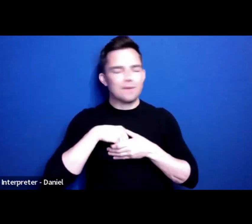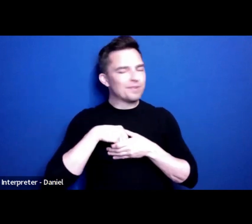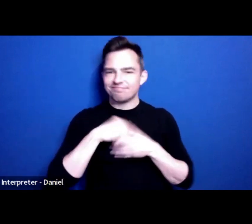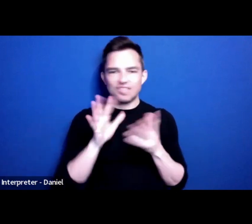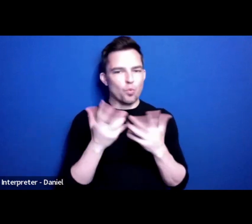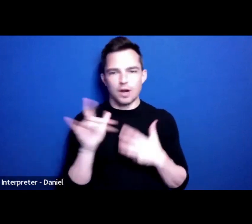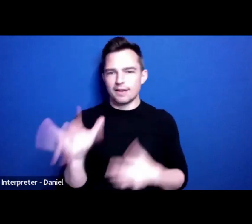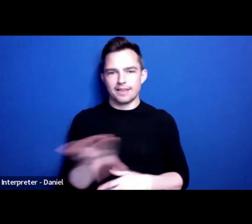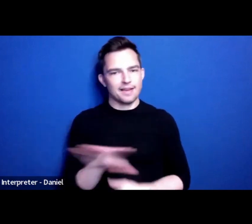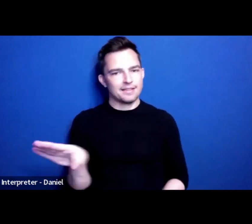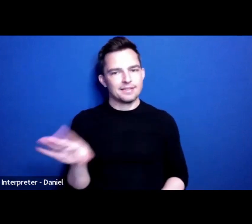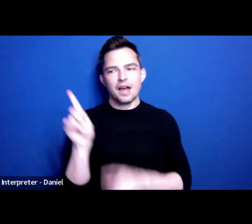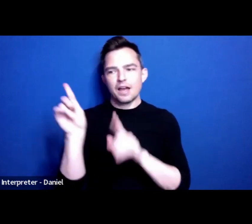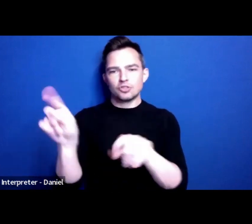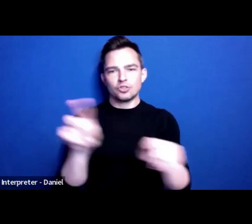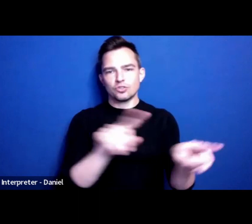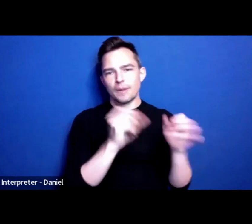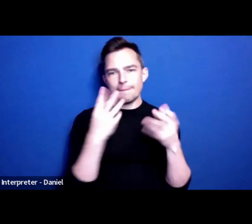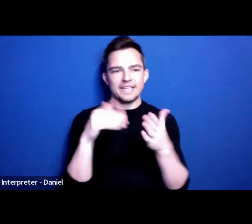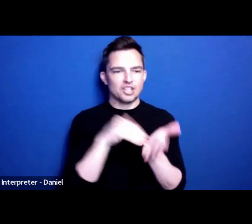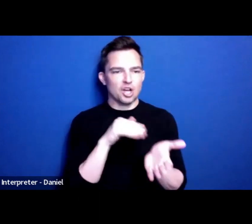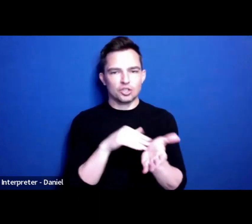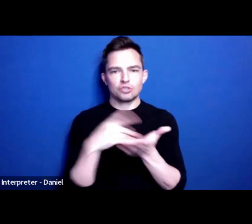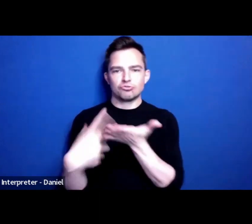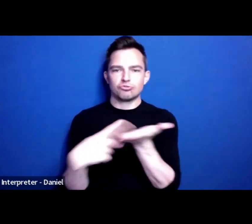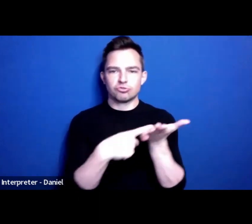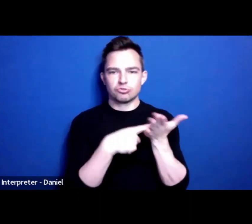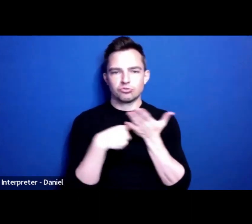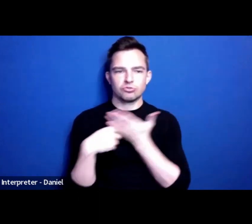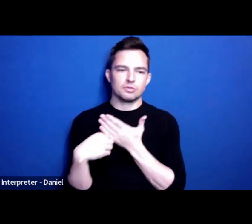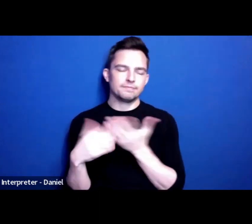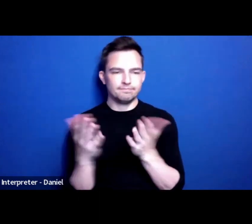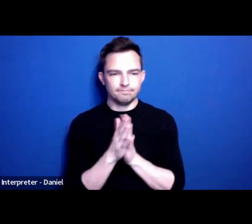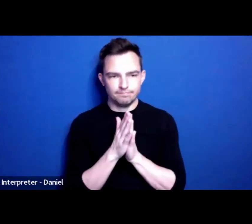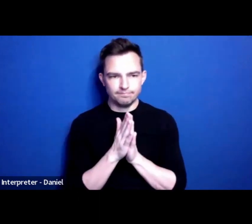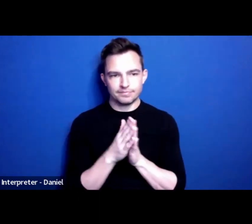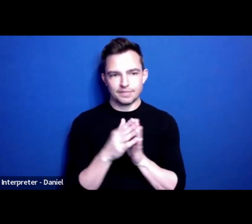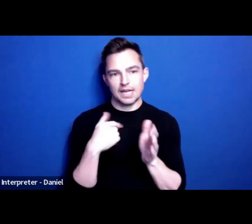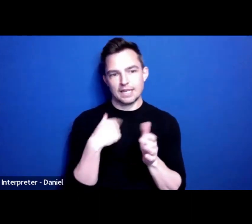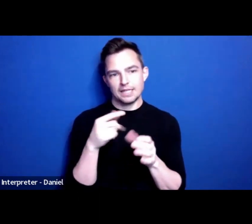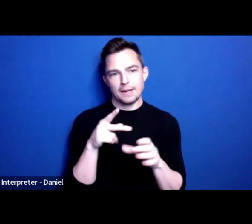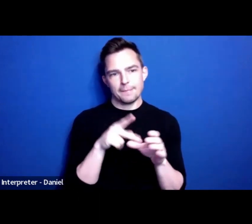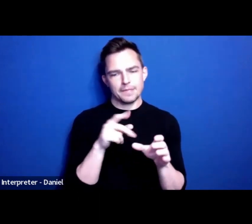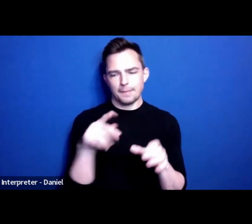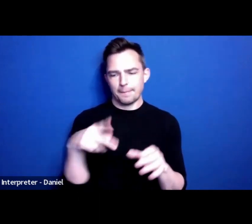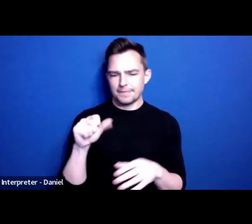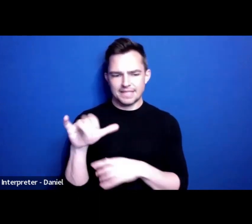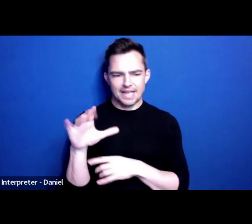been to many doctors, and I had psycho I forget what it's called, some type of therapy